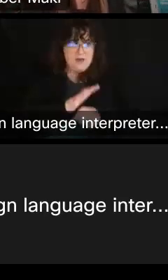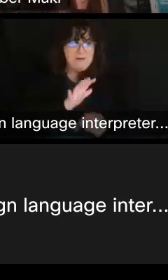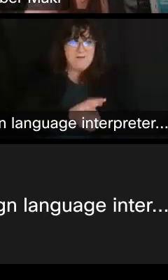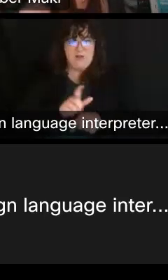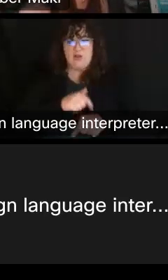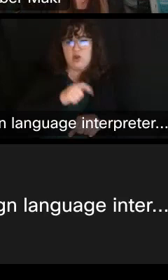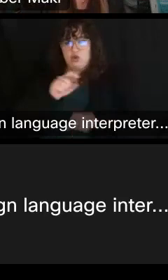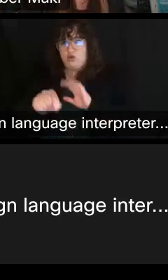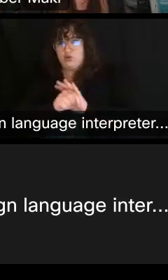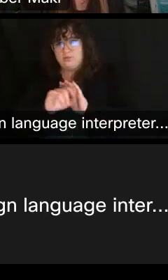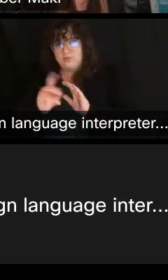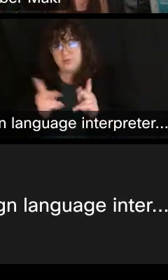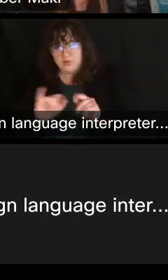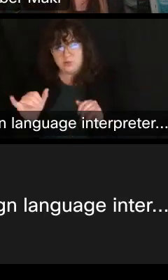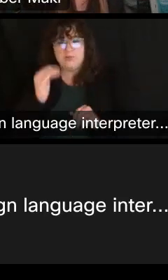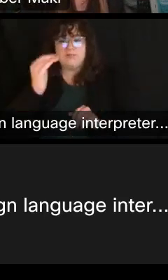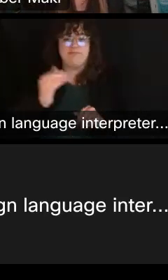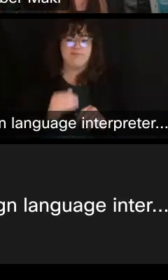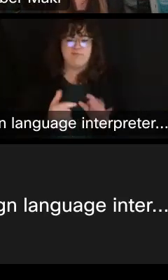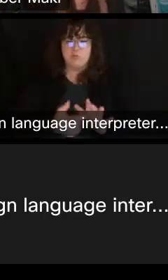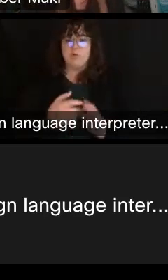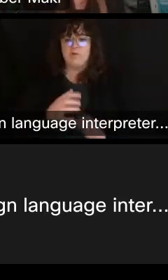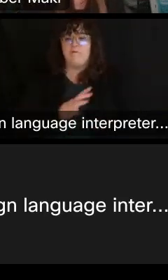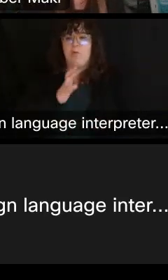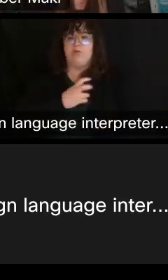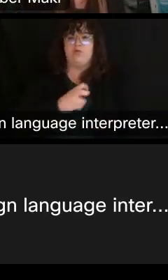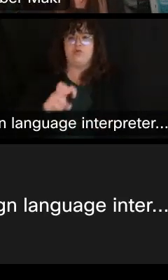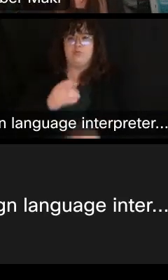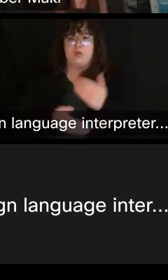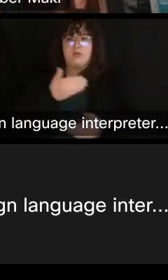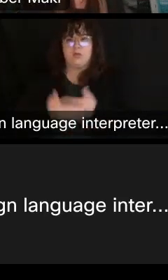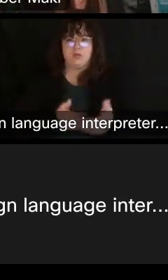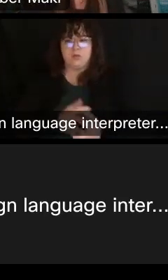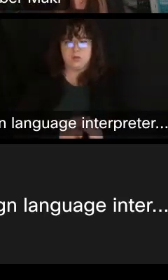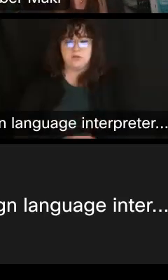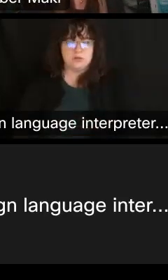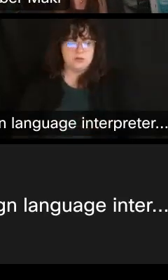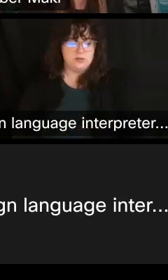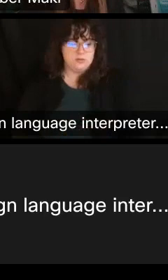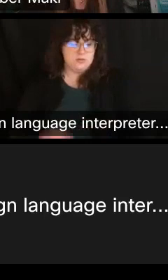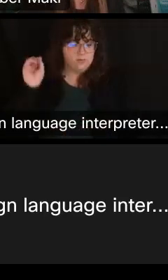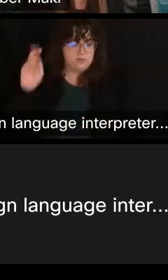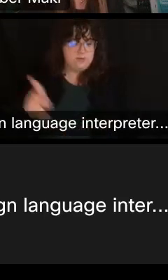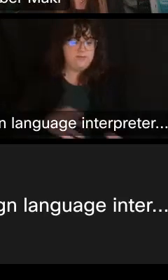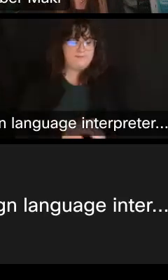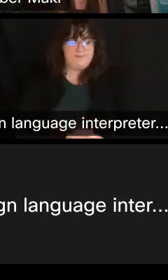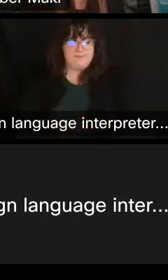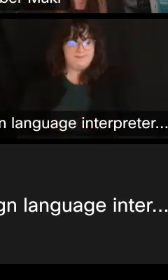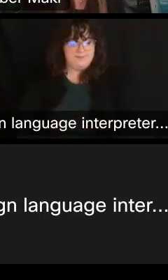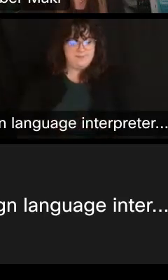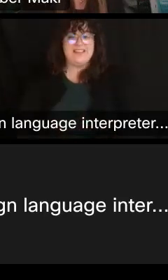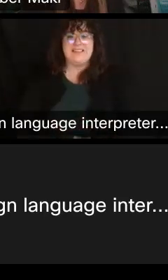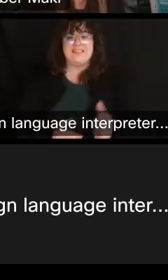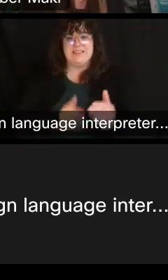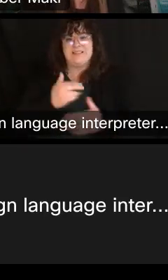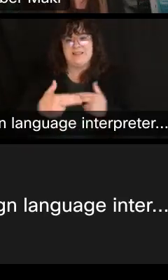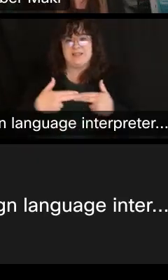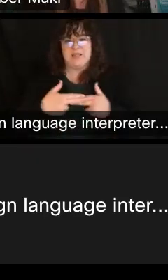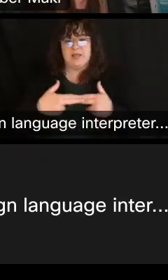and then it does require that formal transition process. Okay, next slide.